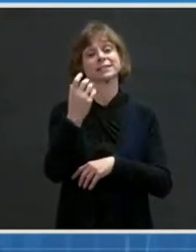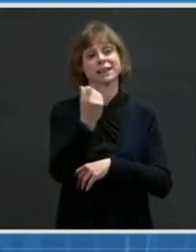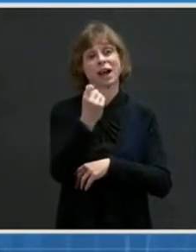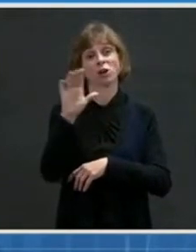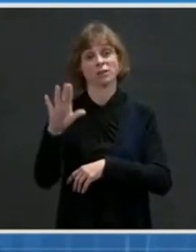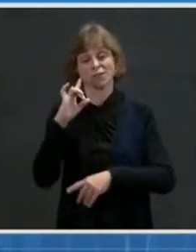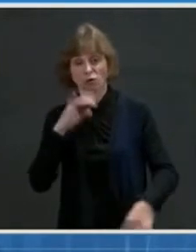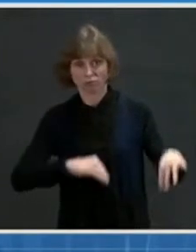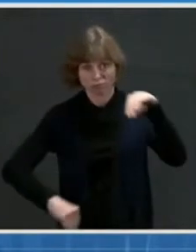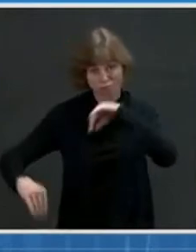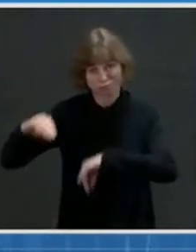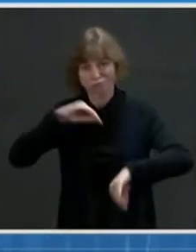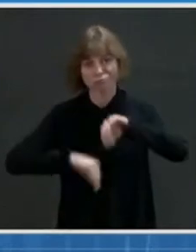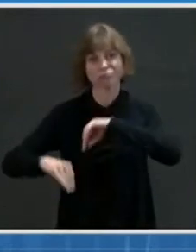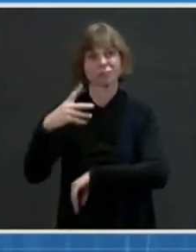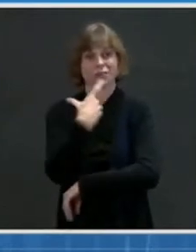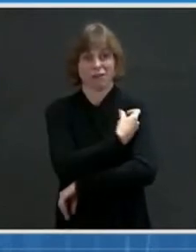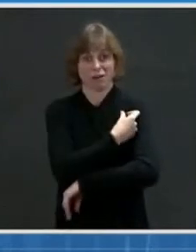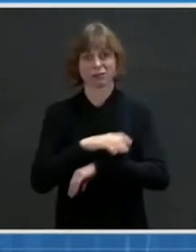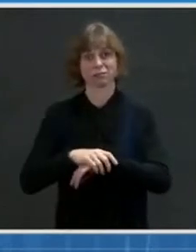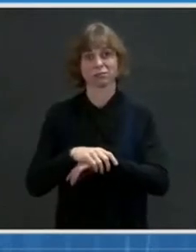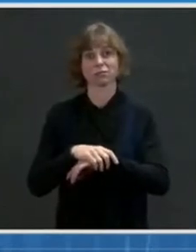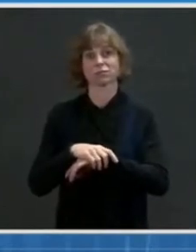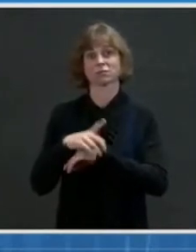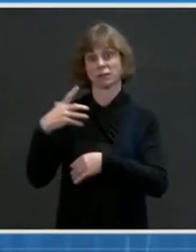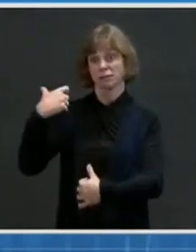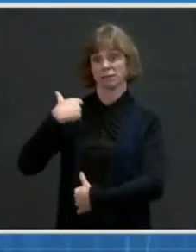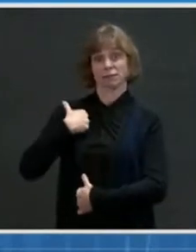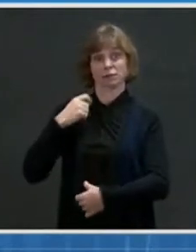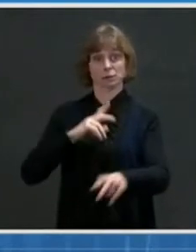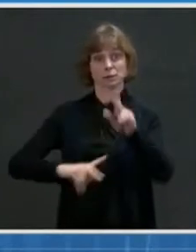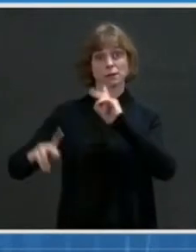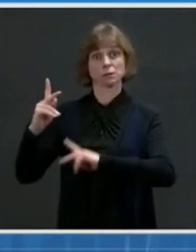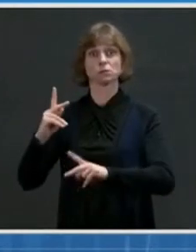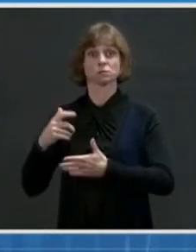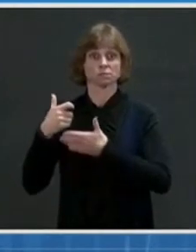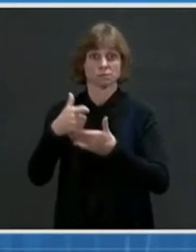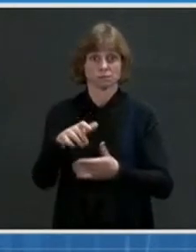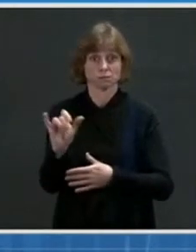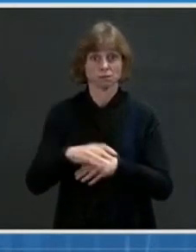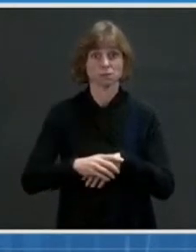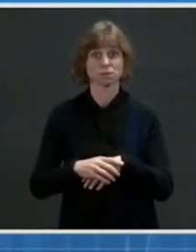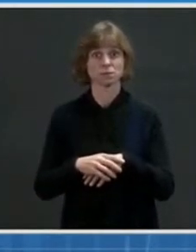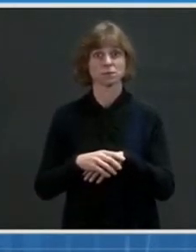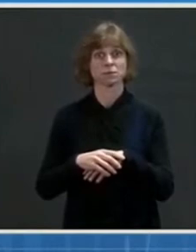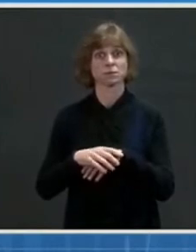PARTNERS. EXTENDED SHIFTS SATURDAY AND SUNDAY TO PACK THE VACCINES AND